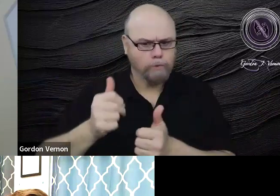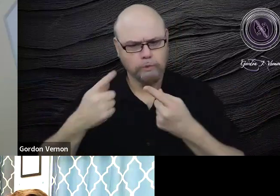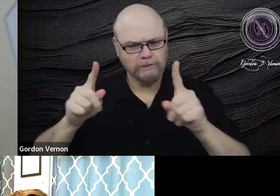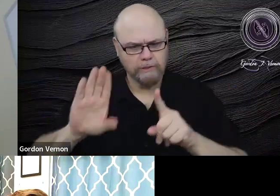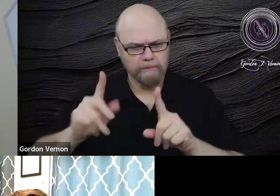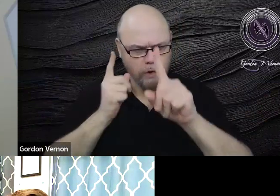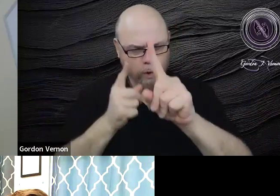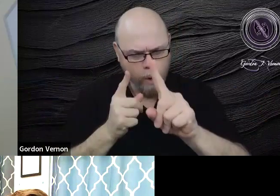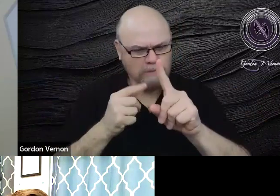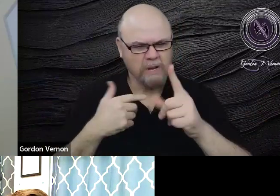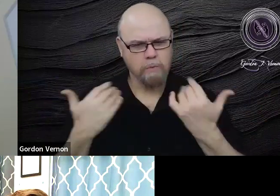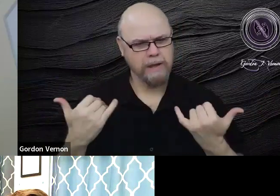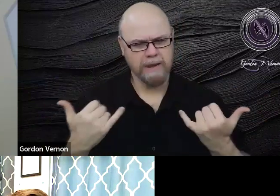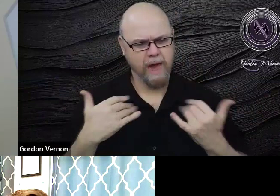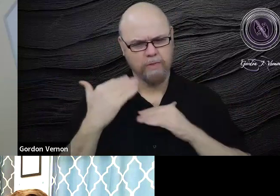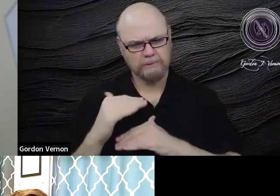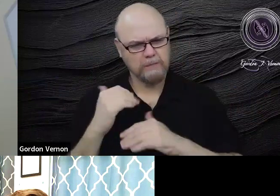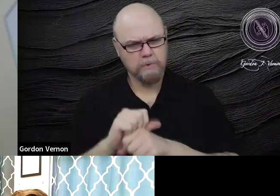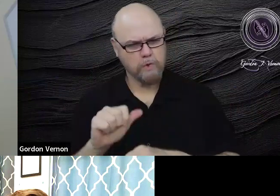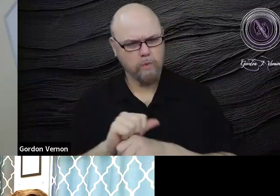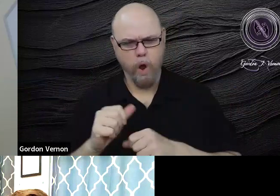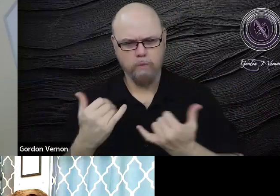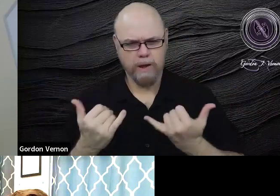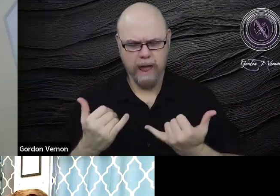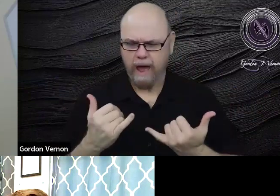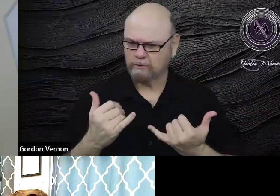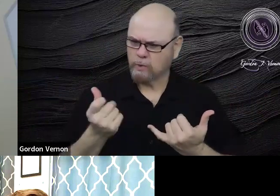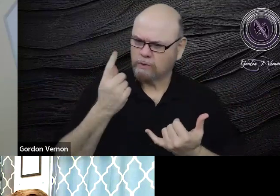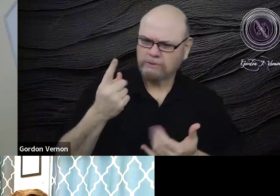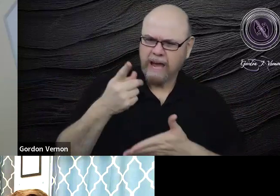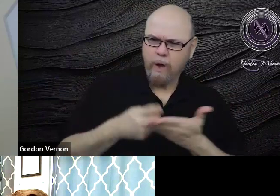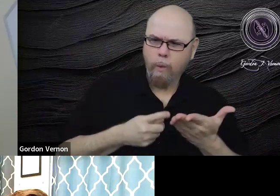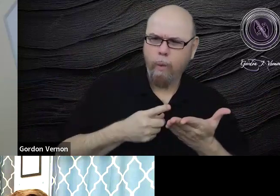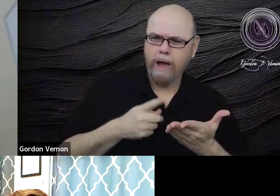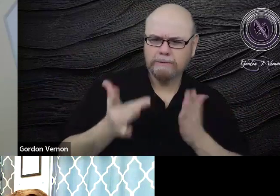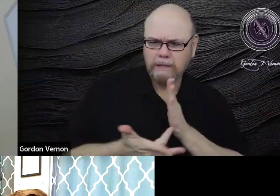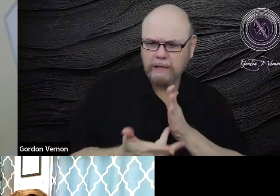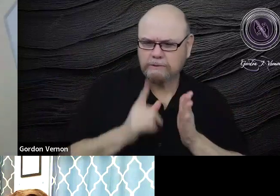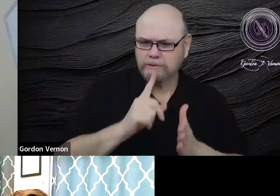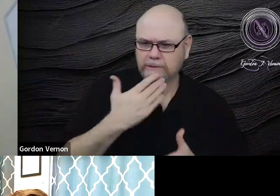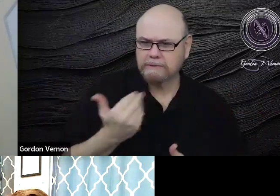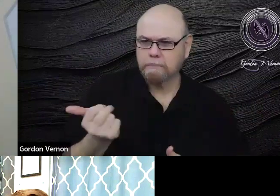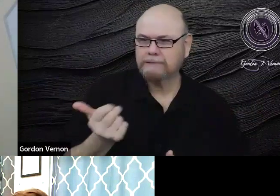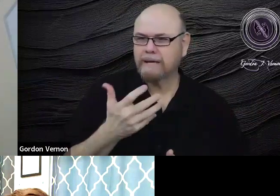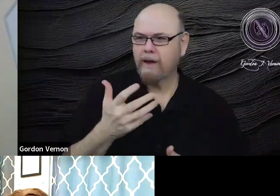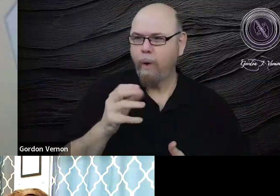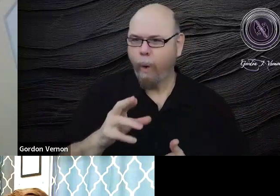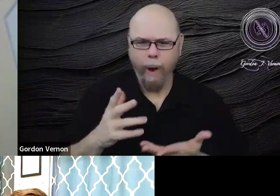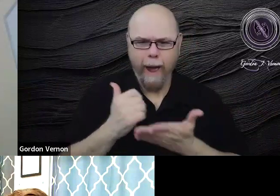we see that participants move to the upper left for extroversion or to the lower right for neuroticism.